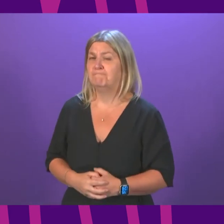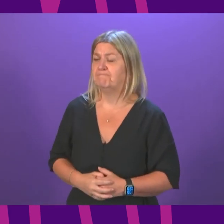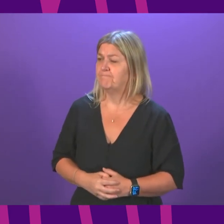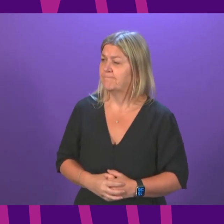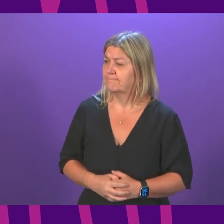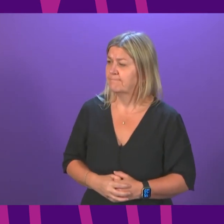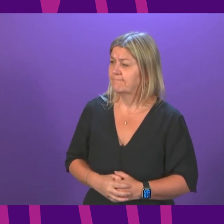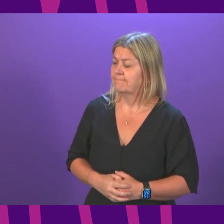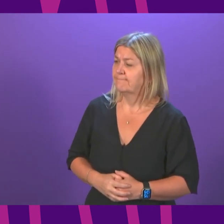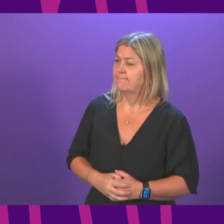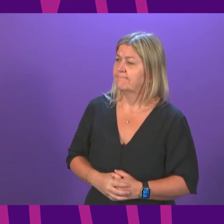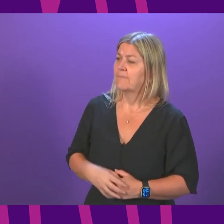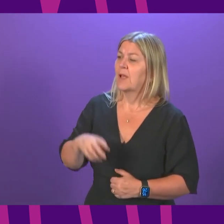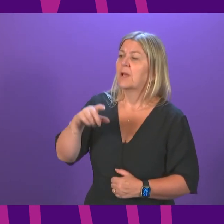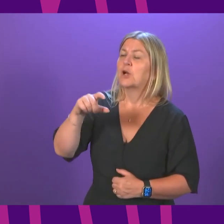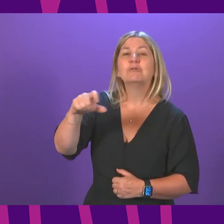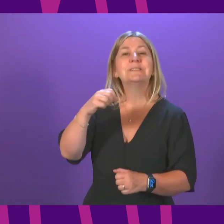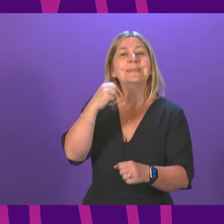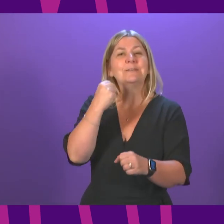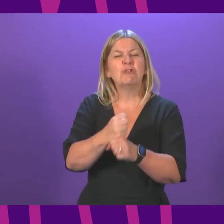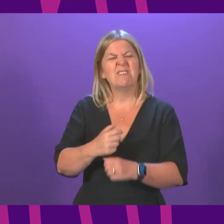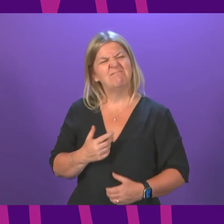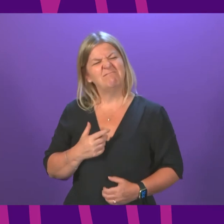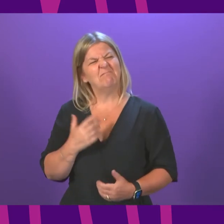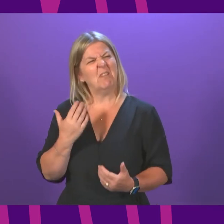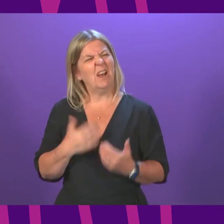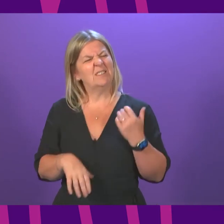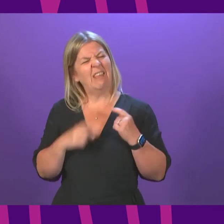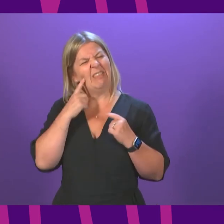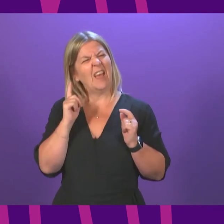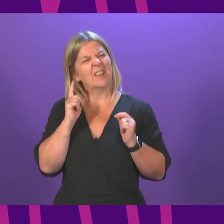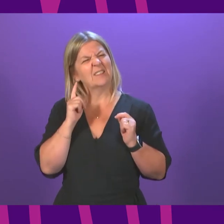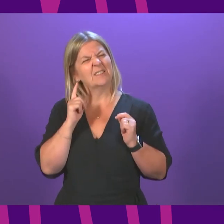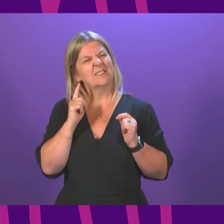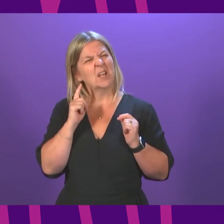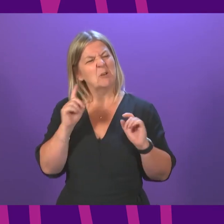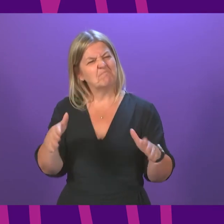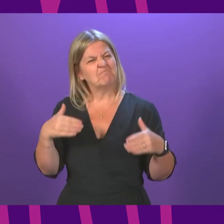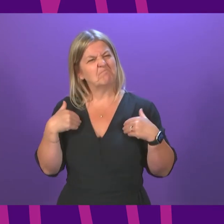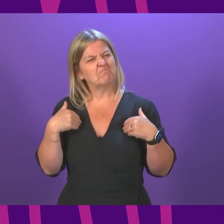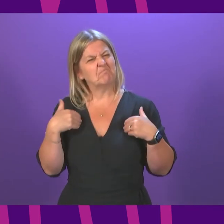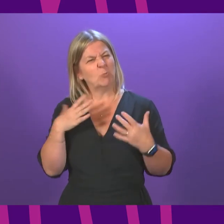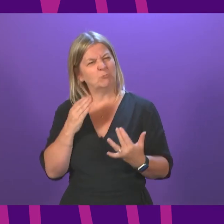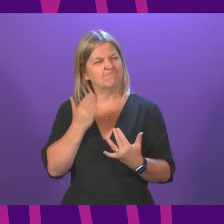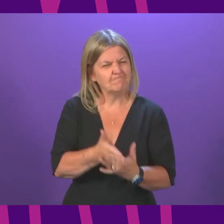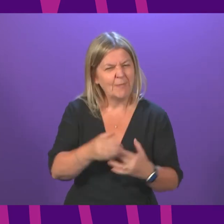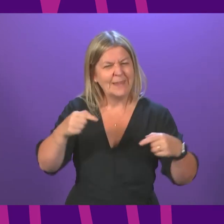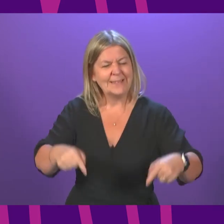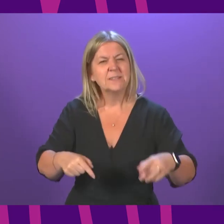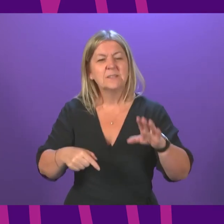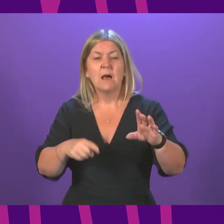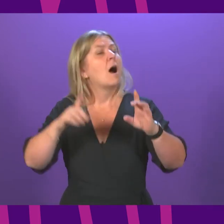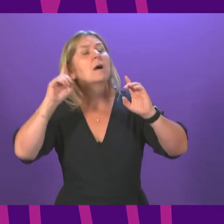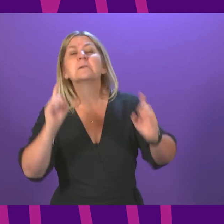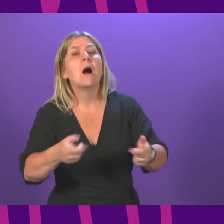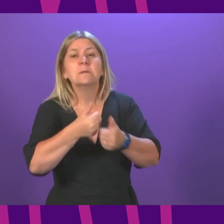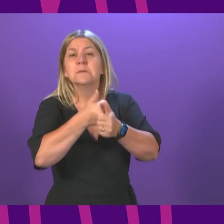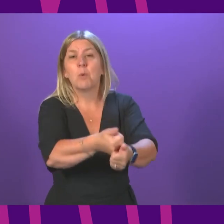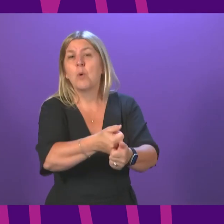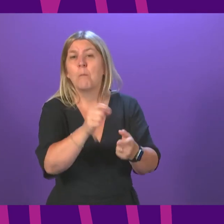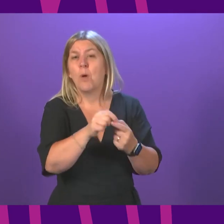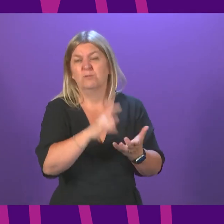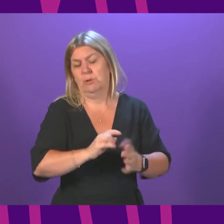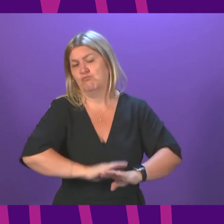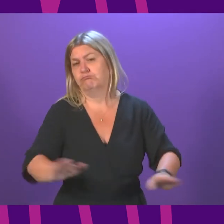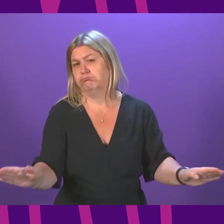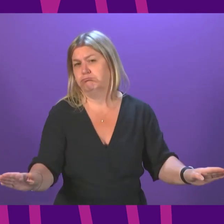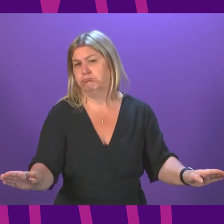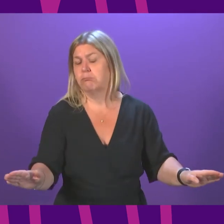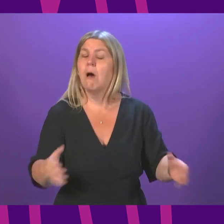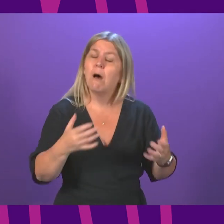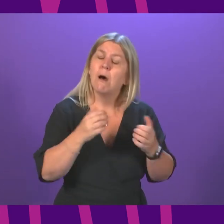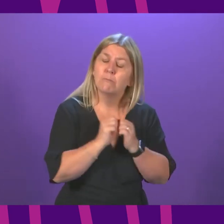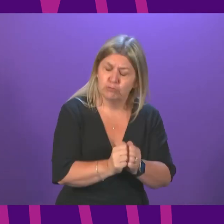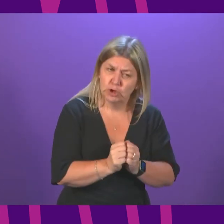I did not intend to speak—people often say that and then take part in a debate. As I